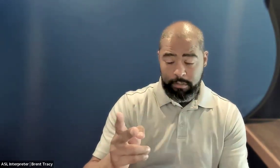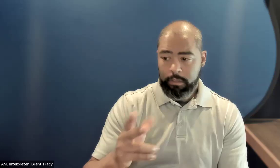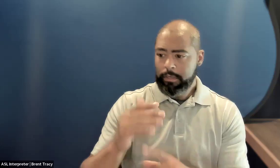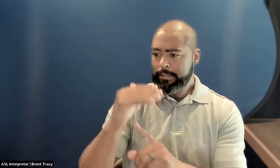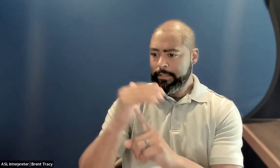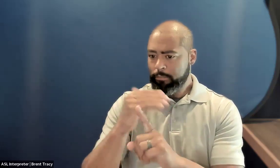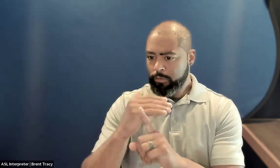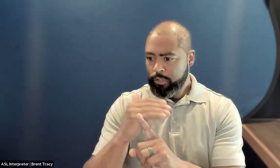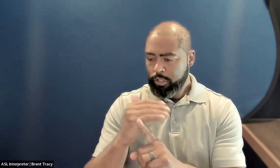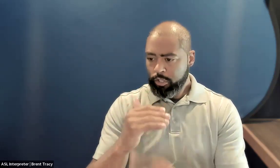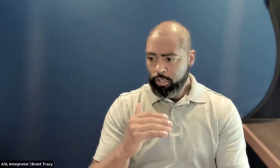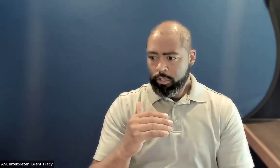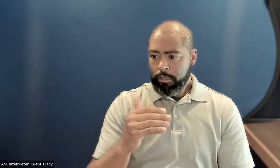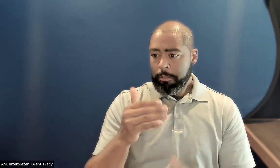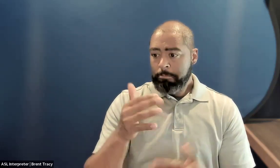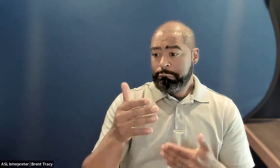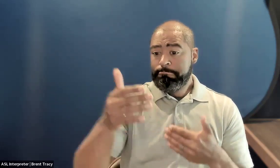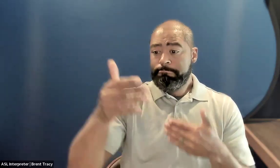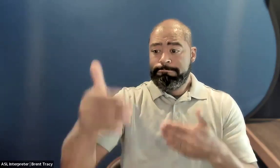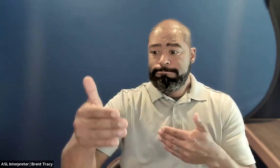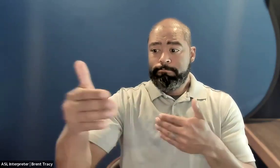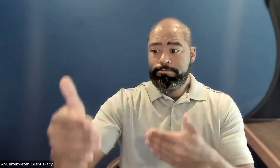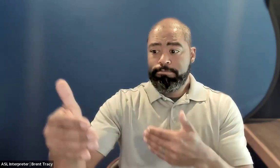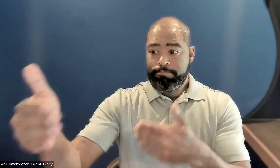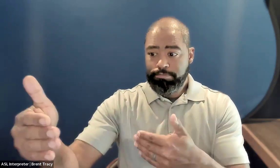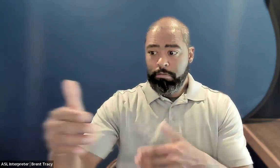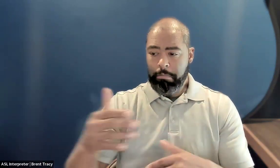More information on what that means can be found in the documentation.